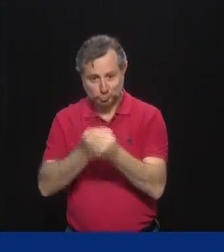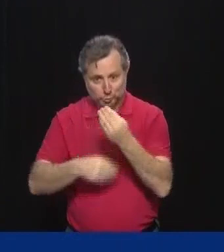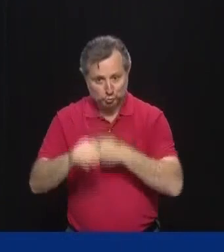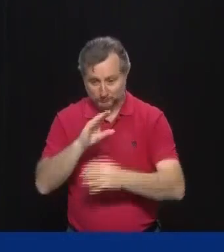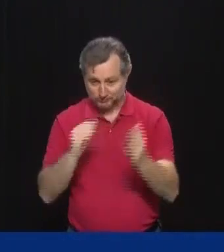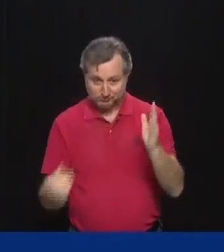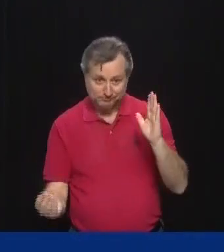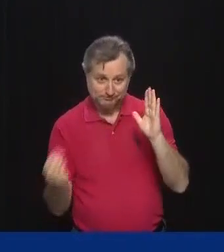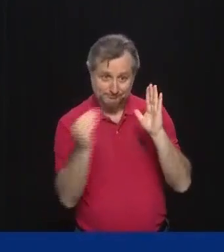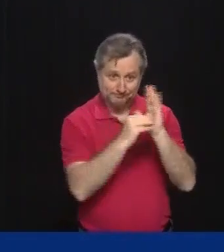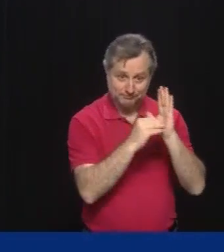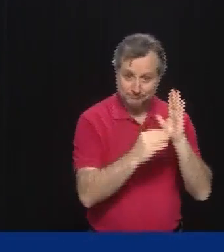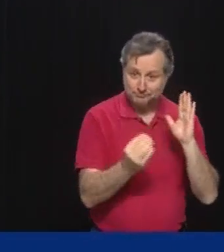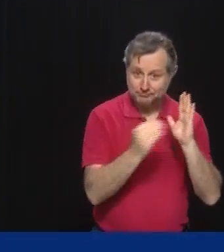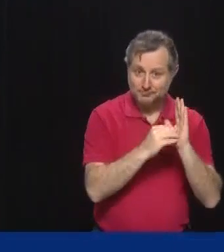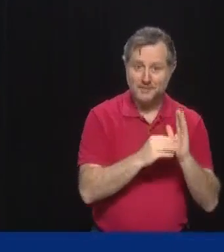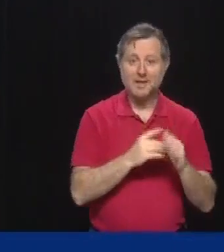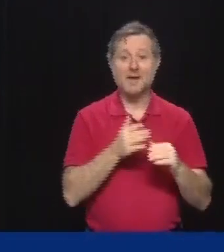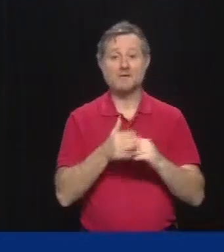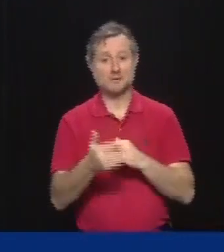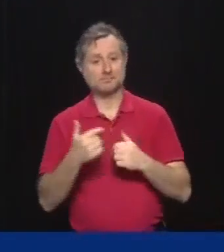WELL AND IN TERMS OF COMPLETION